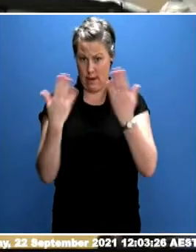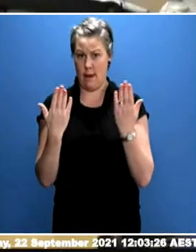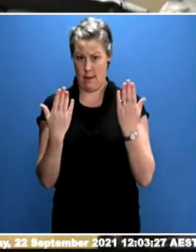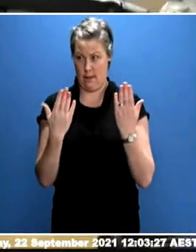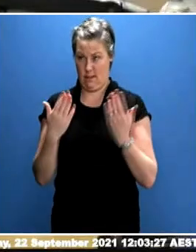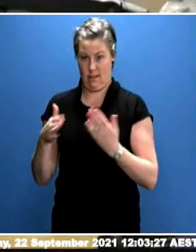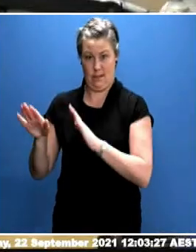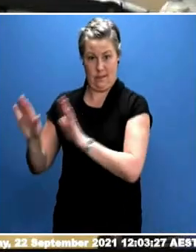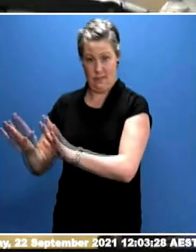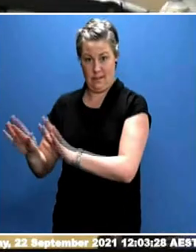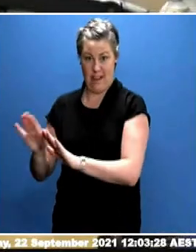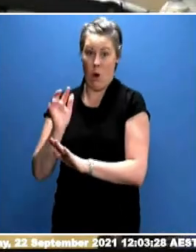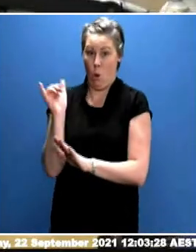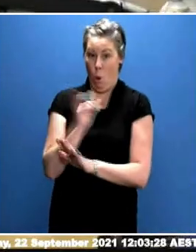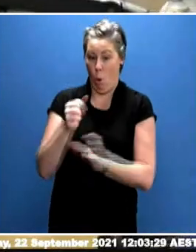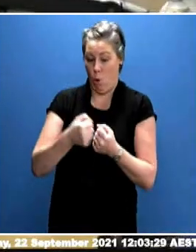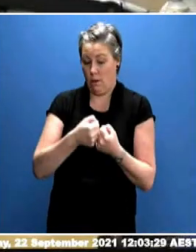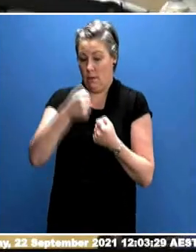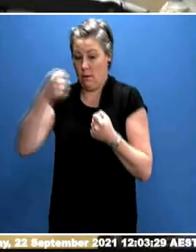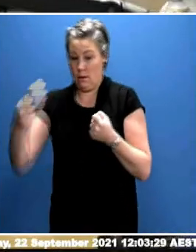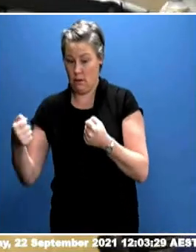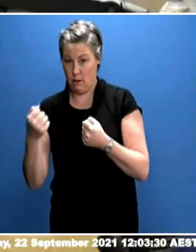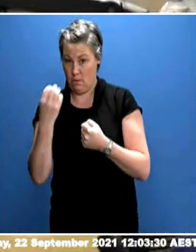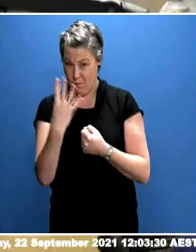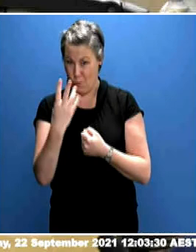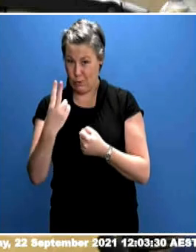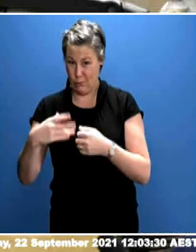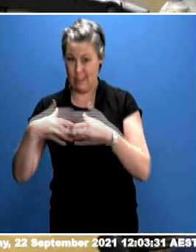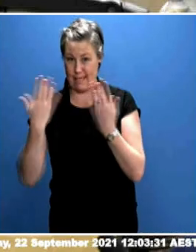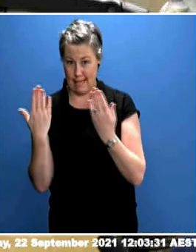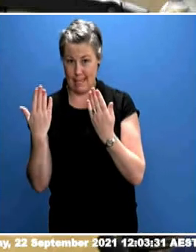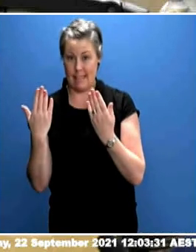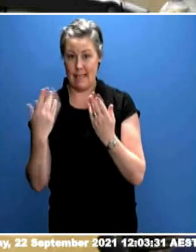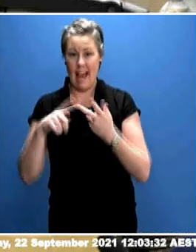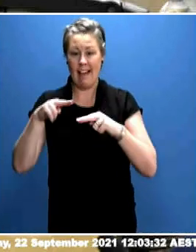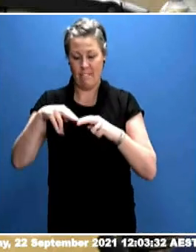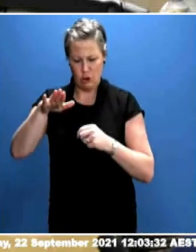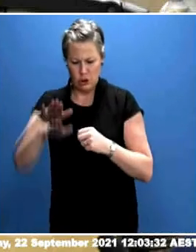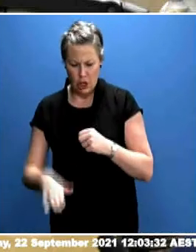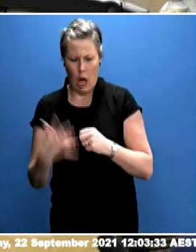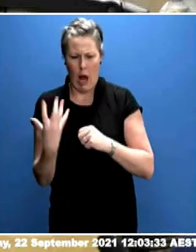in the exceptional case, the 42 days, for a child with complex disability